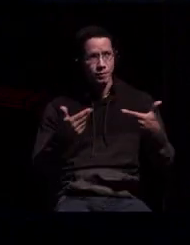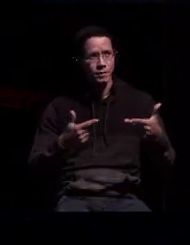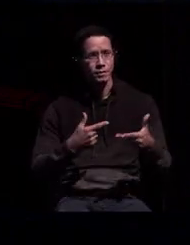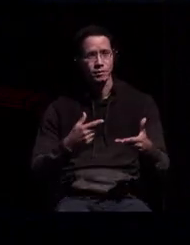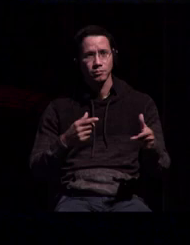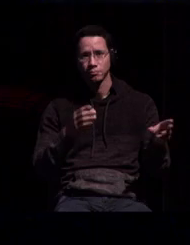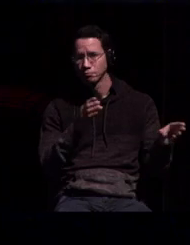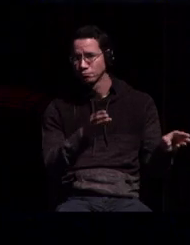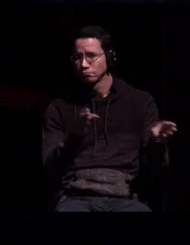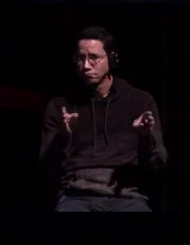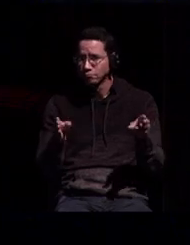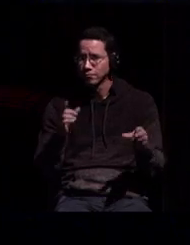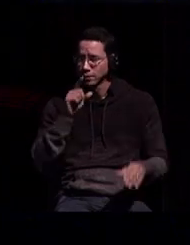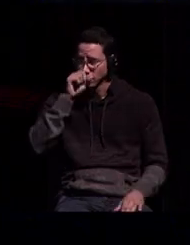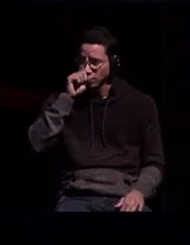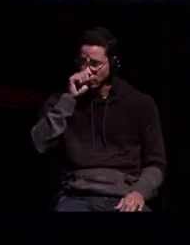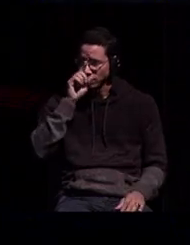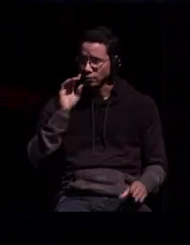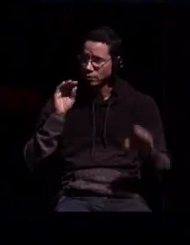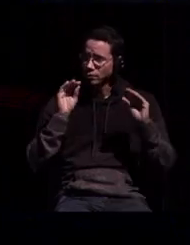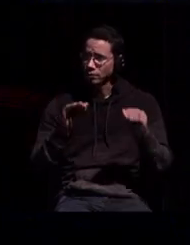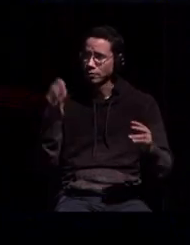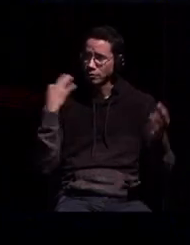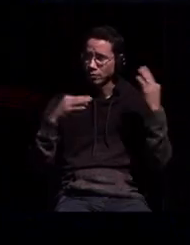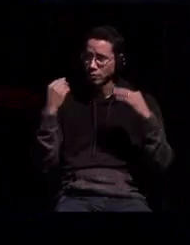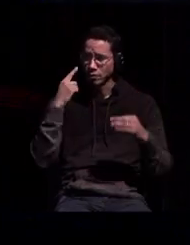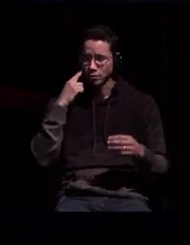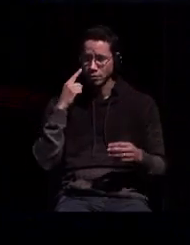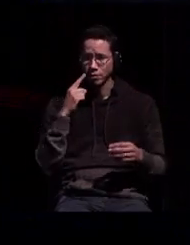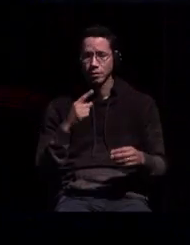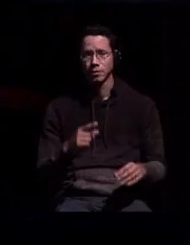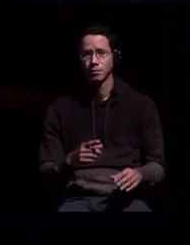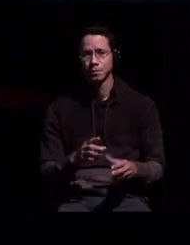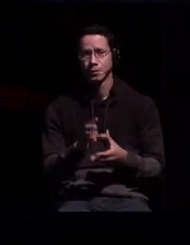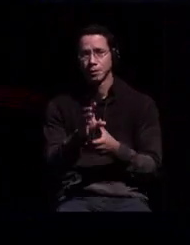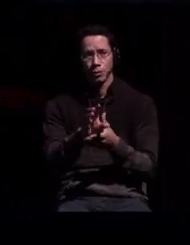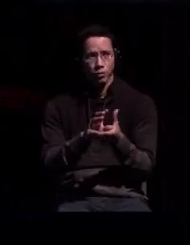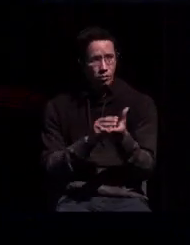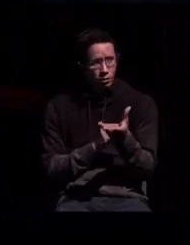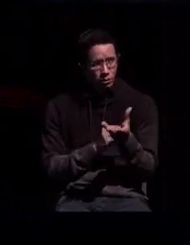we will be reproducing asymmetries, vulnerabilities and contradictions